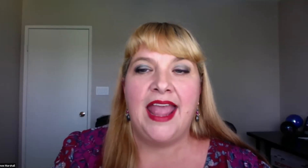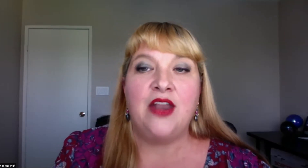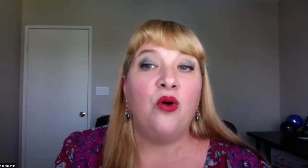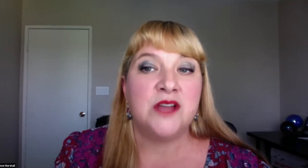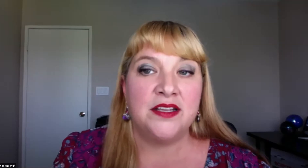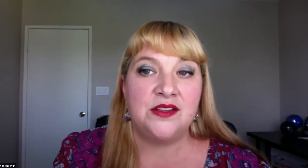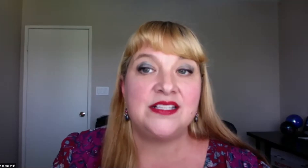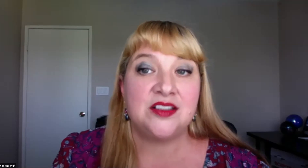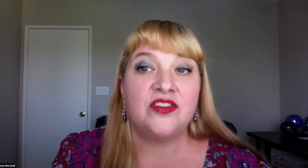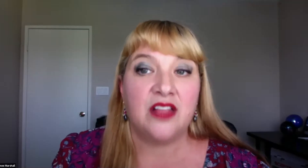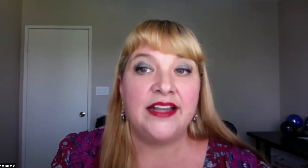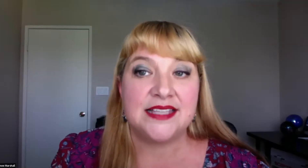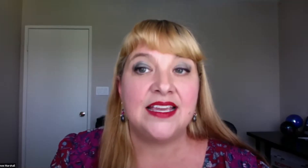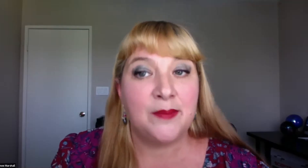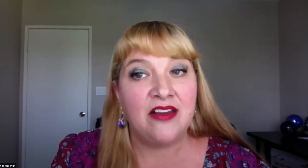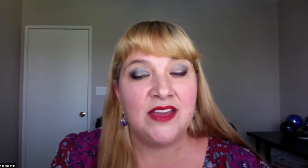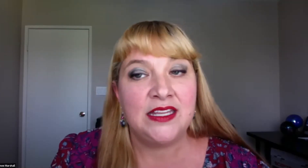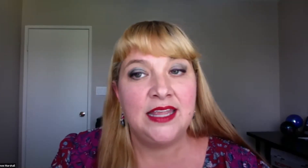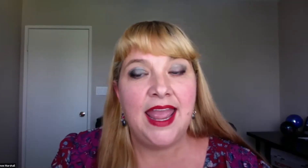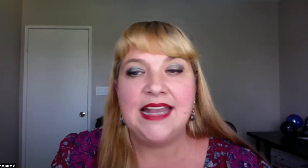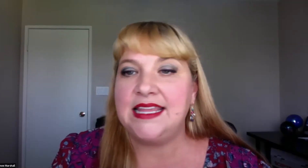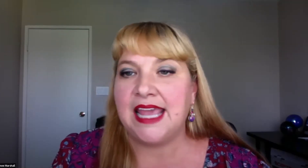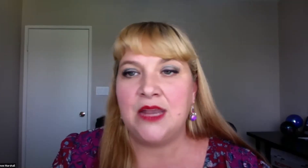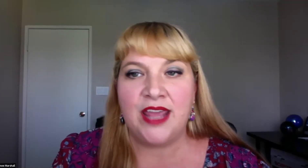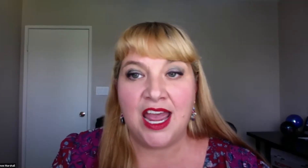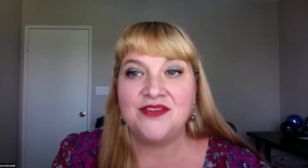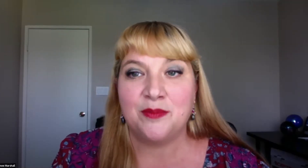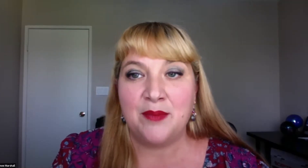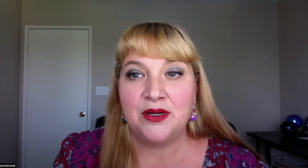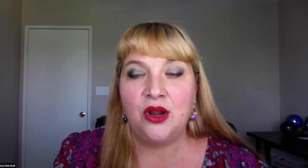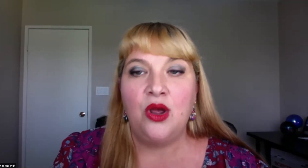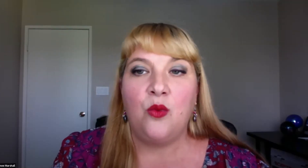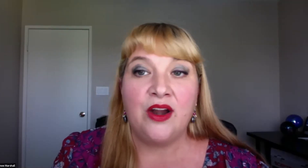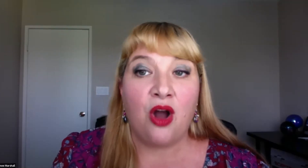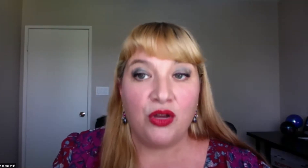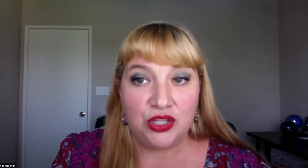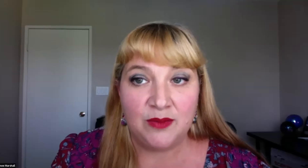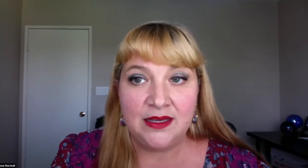Renee Marshall: And hold on to the Silver Linings that come out of it. And in the end, we have to remember, we are all human